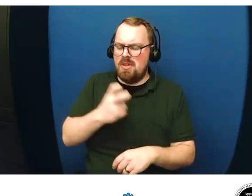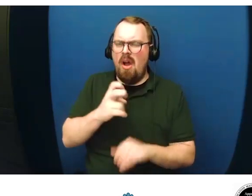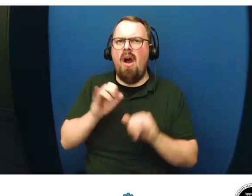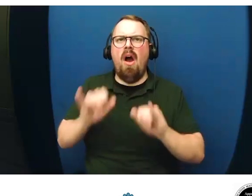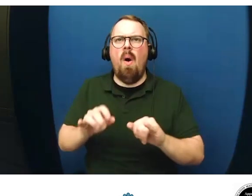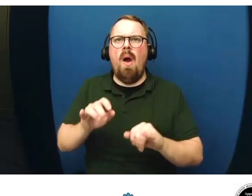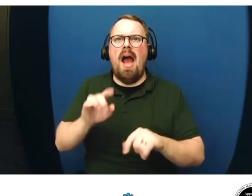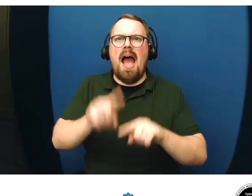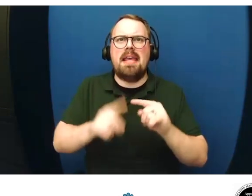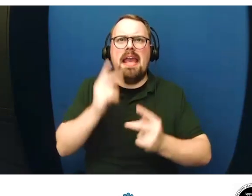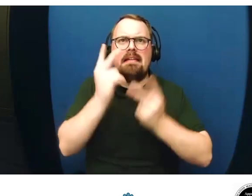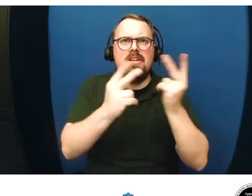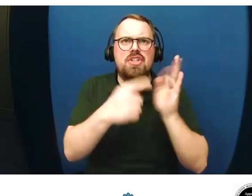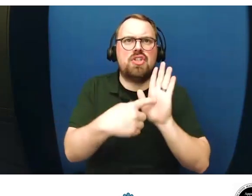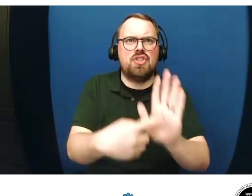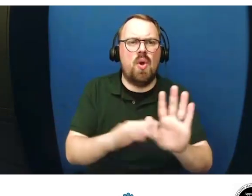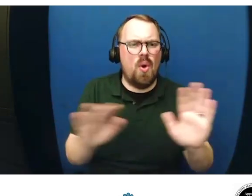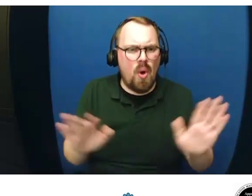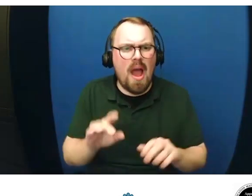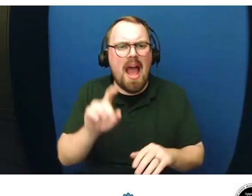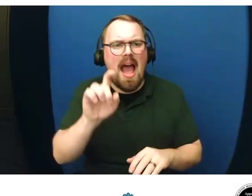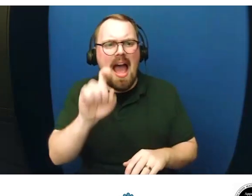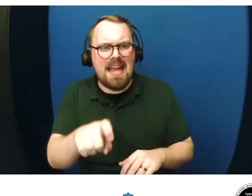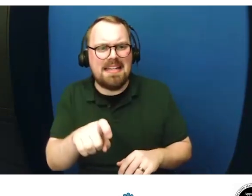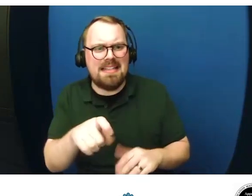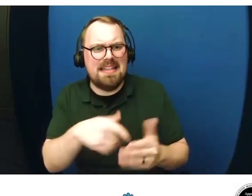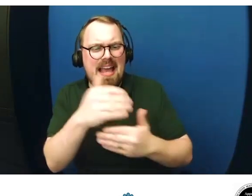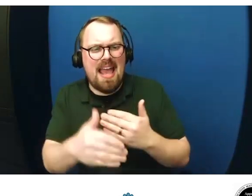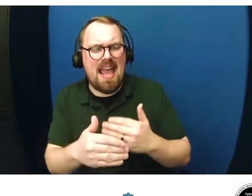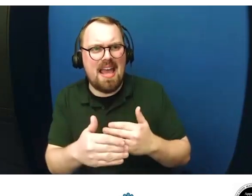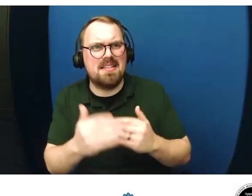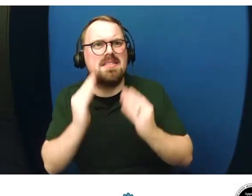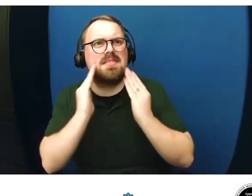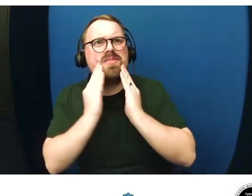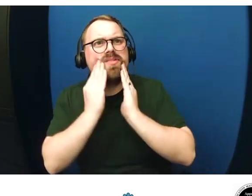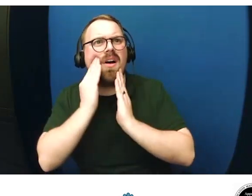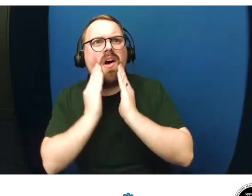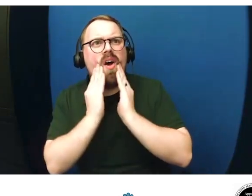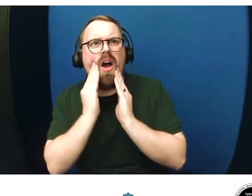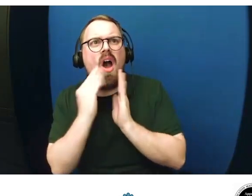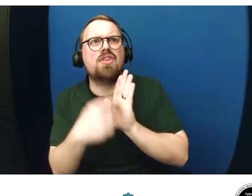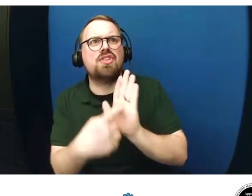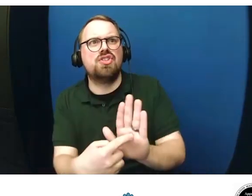may need to, like, let the student have their hands in the Pathologist's mouth.